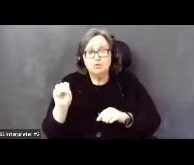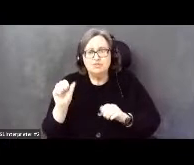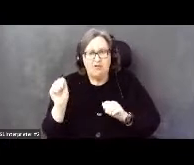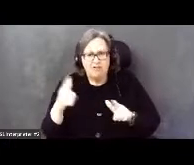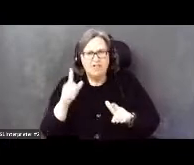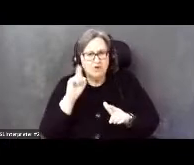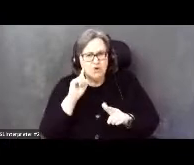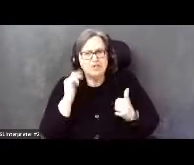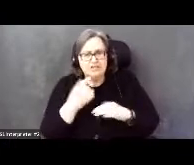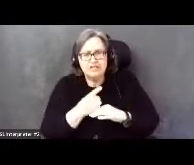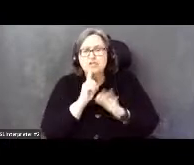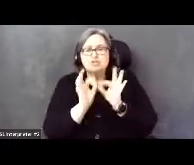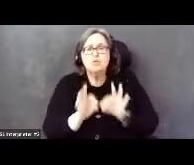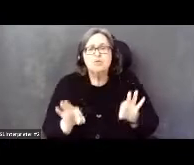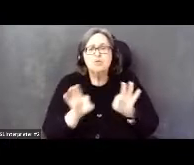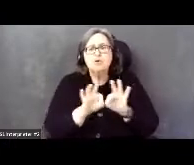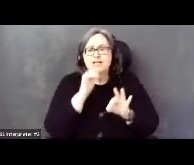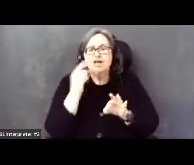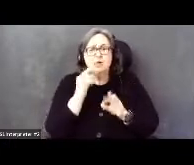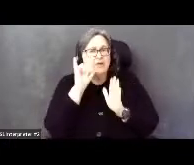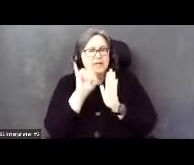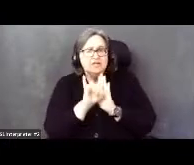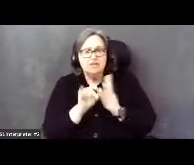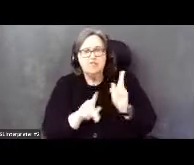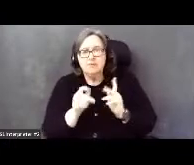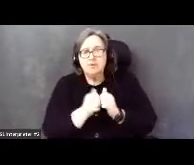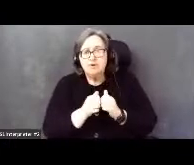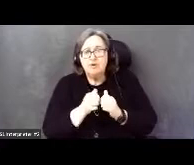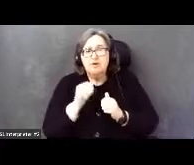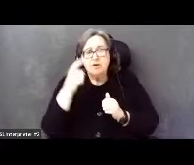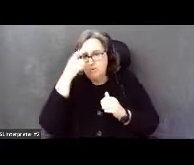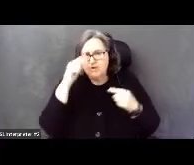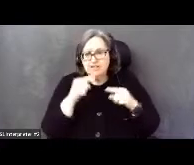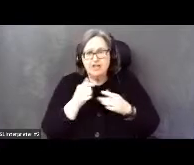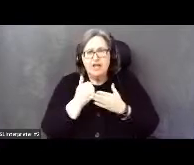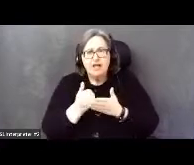today is the importance of not only identifying people with brain injury and helping them learn about brain injury what's